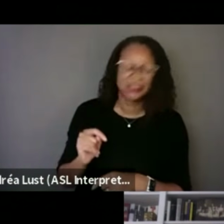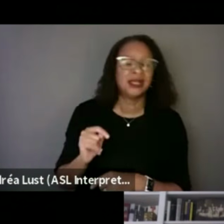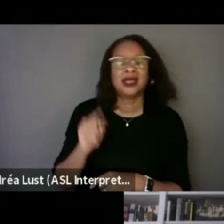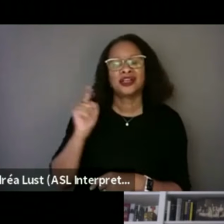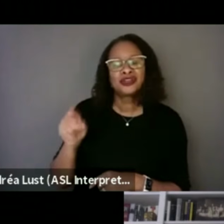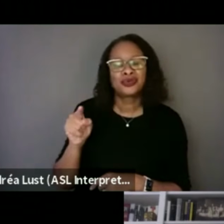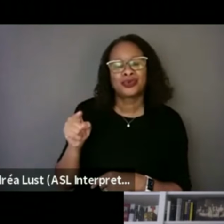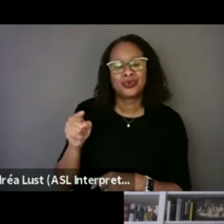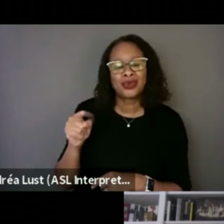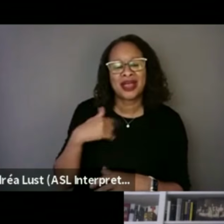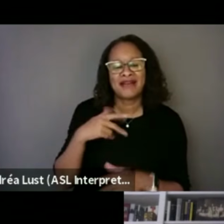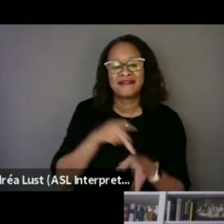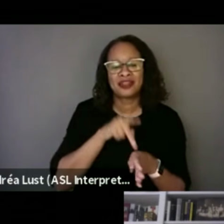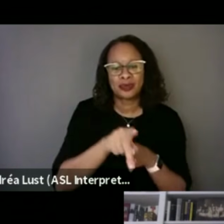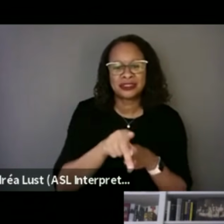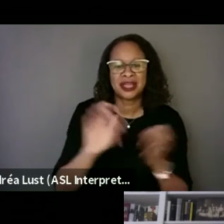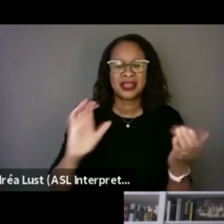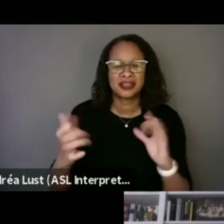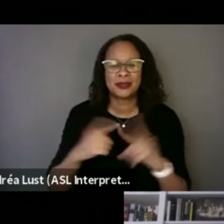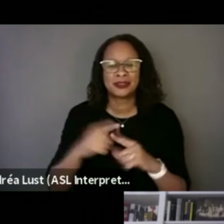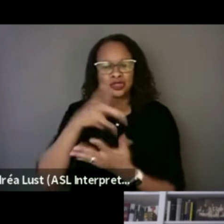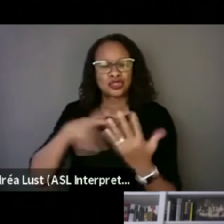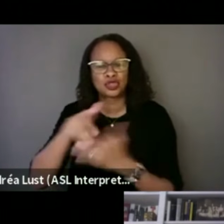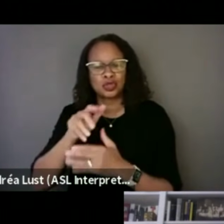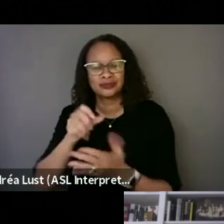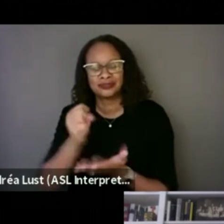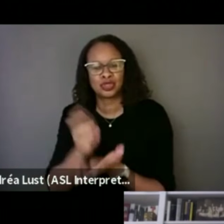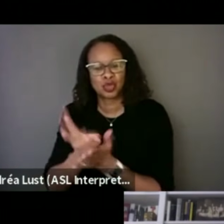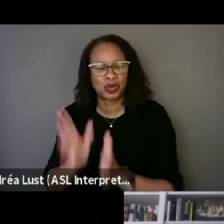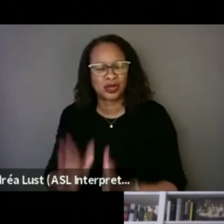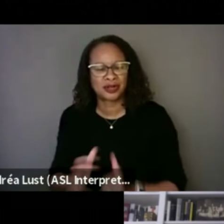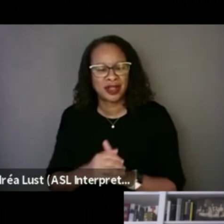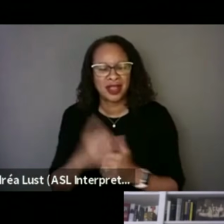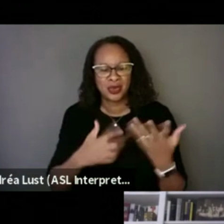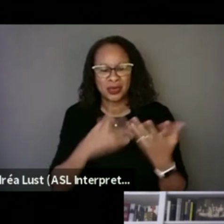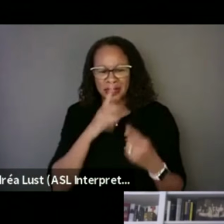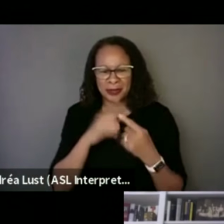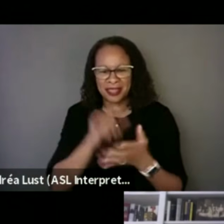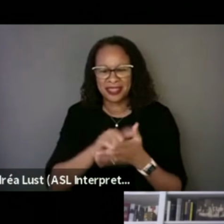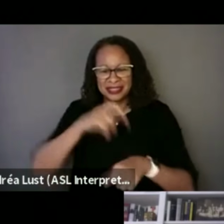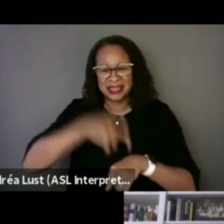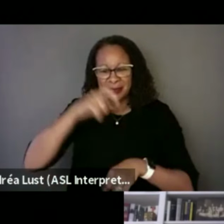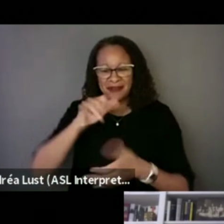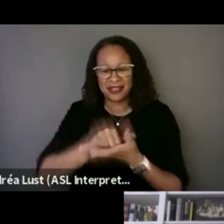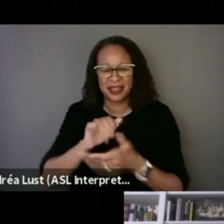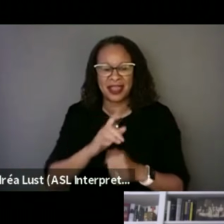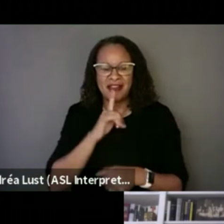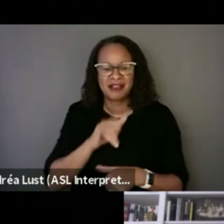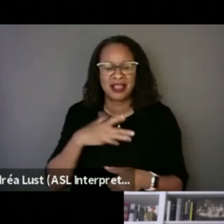The professionalism versus the social worker. Do you want to say about the timing of that? I just really liked how you phrased that.